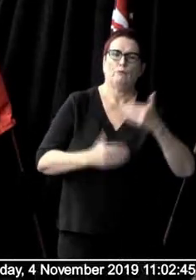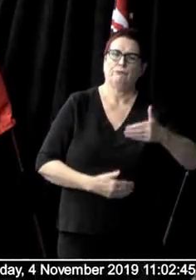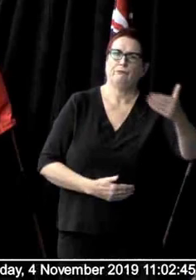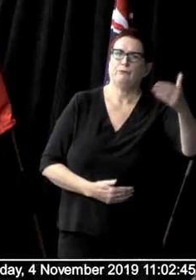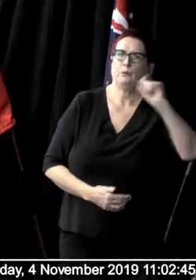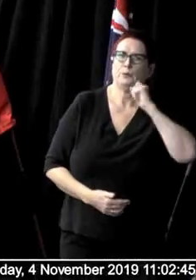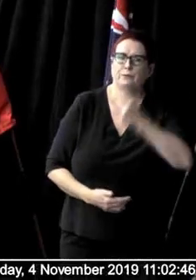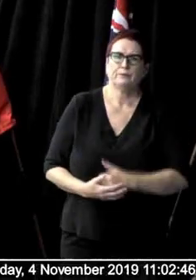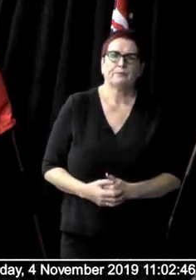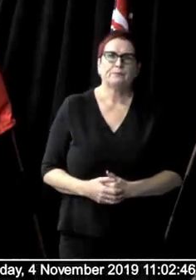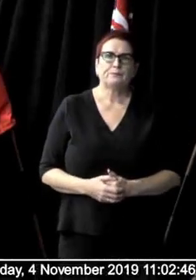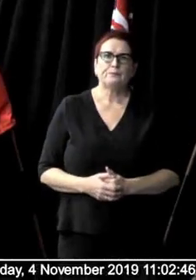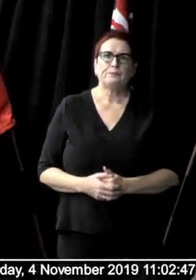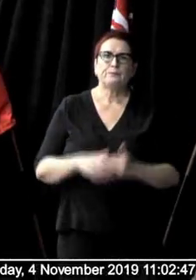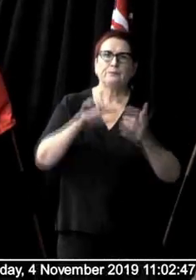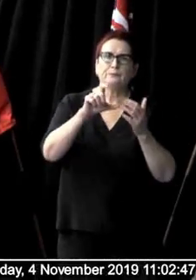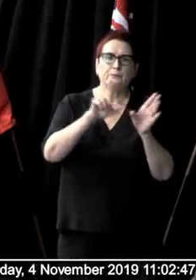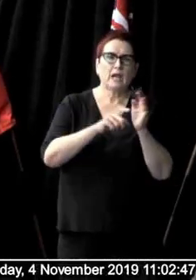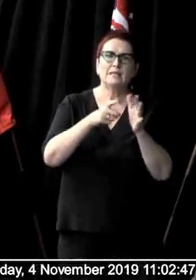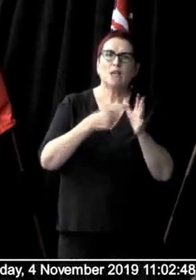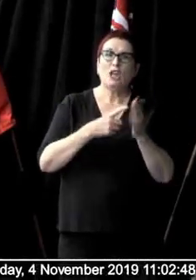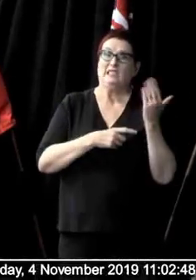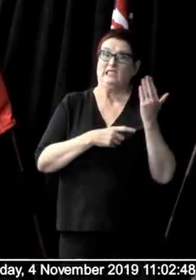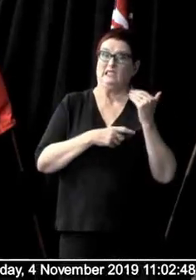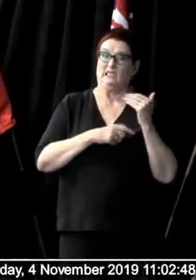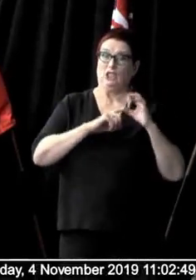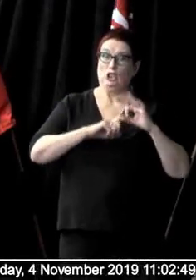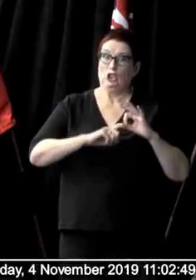A survey from CYDA published recently in its annual survey is consistent